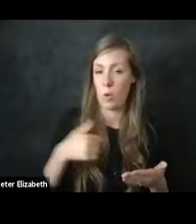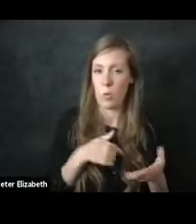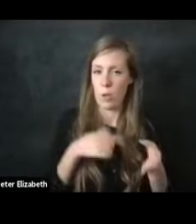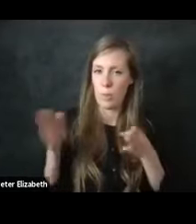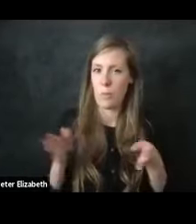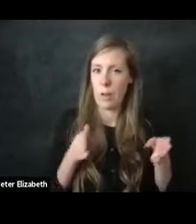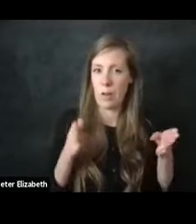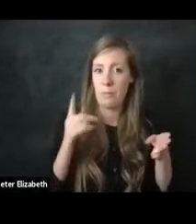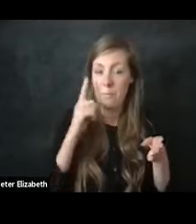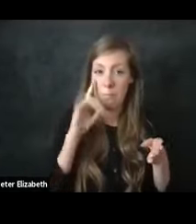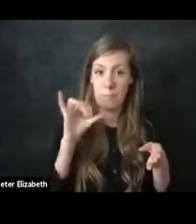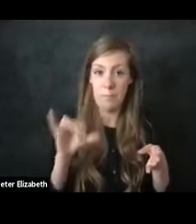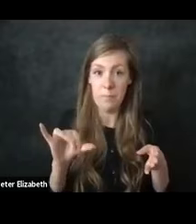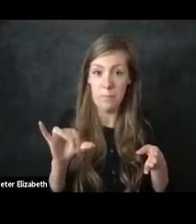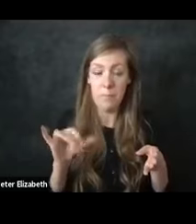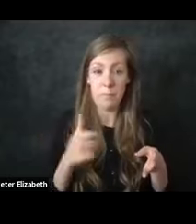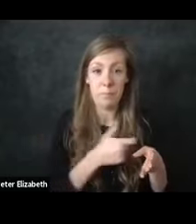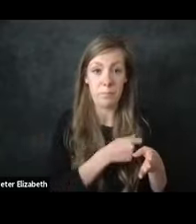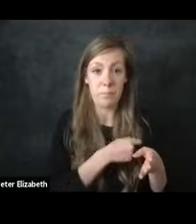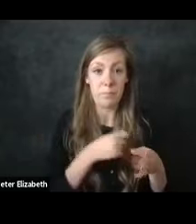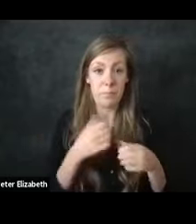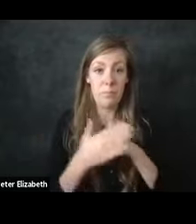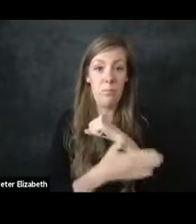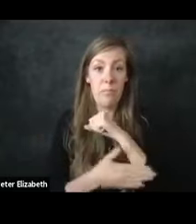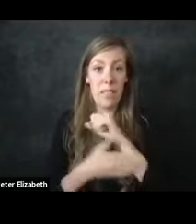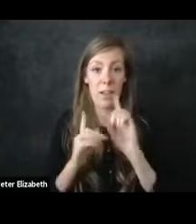pediatric vaccine, the County Department of Health Services